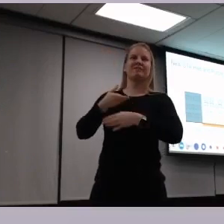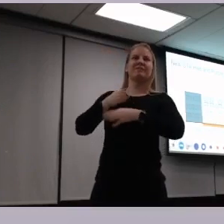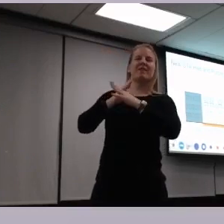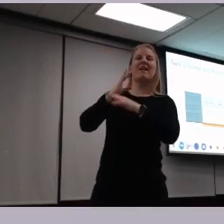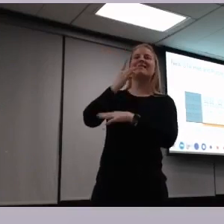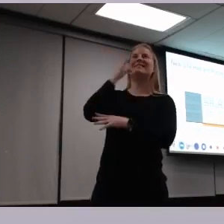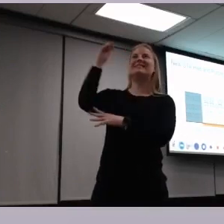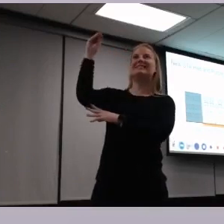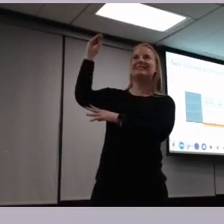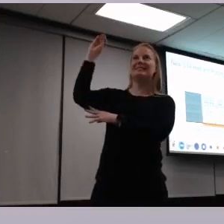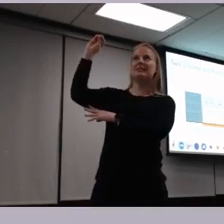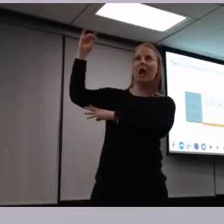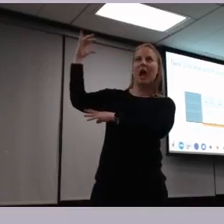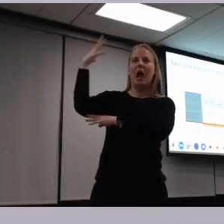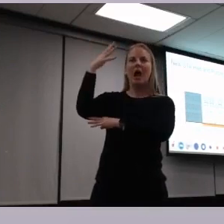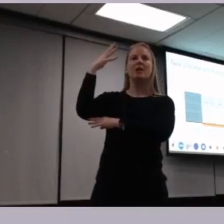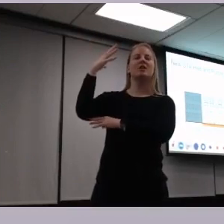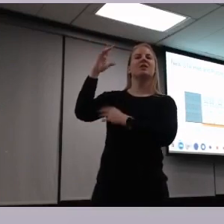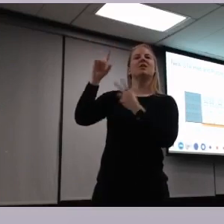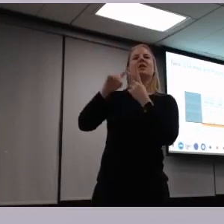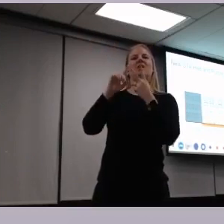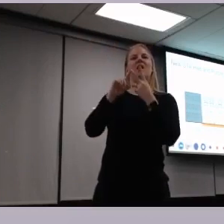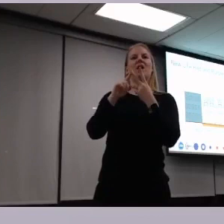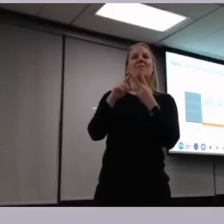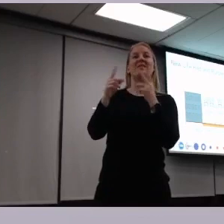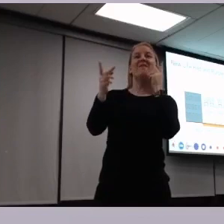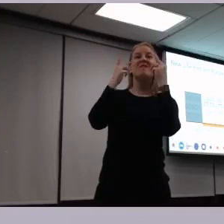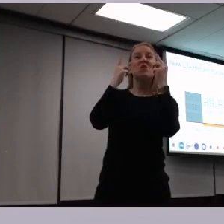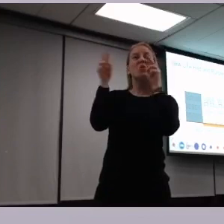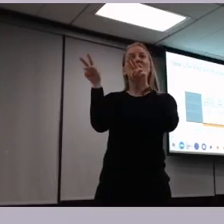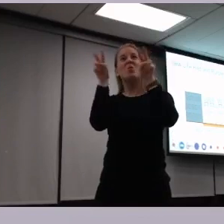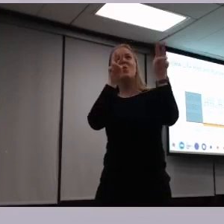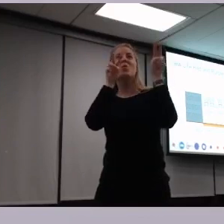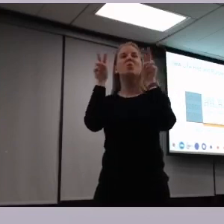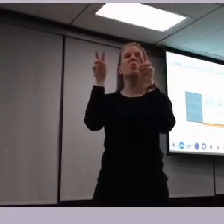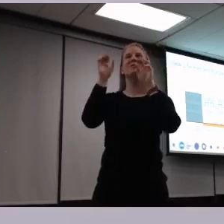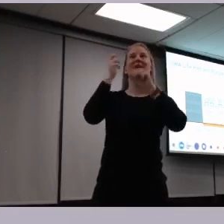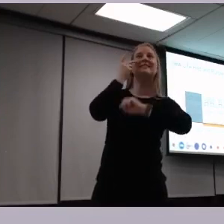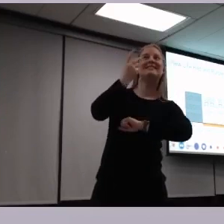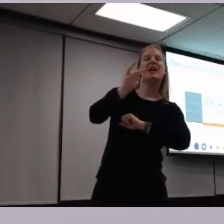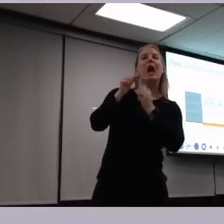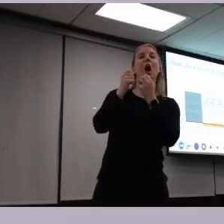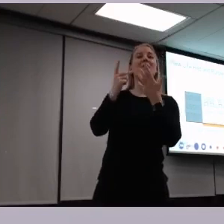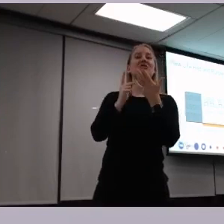and that all of that information is going to feed into our design process on how much planting we can provide